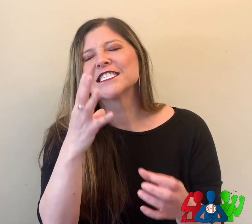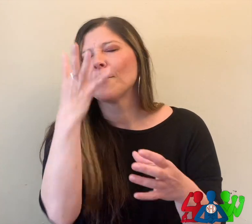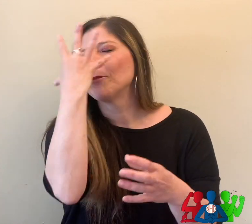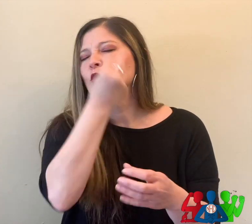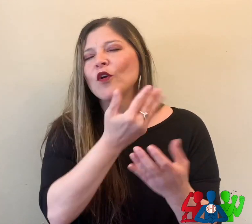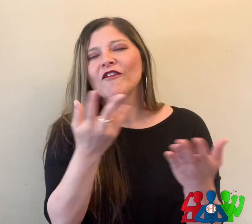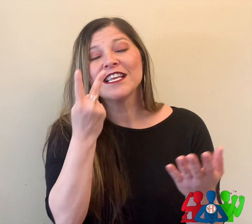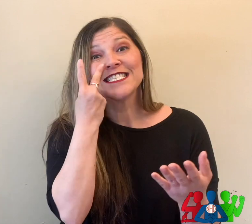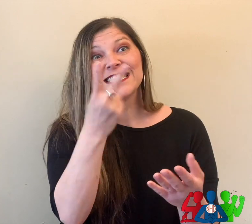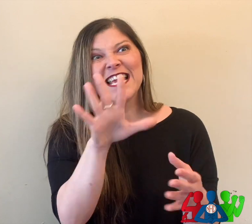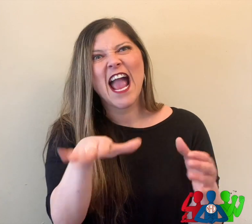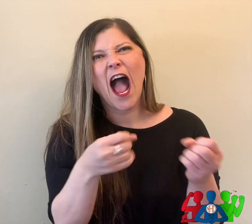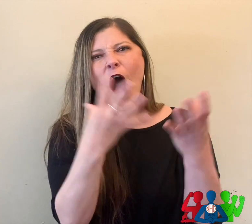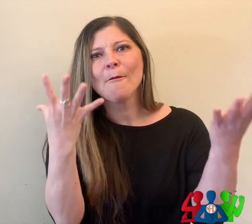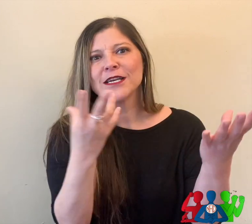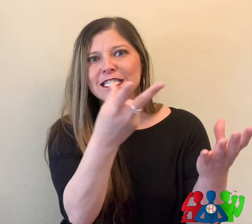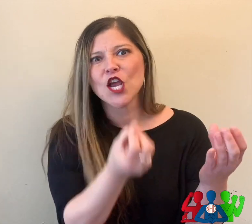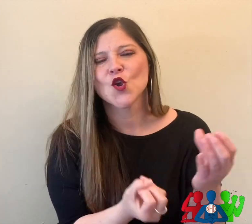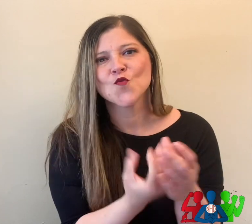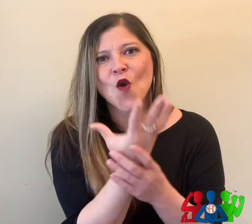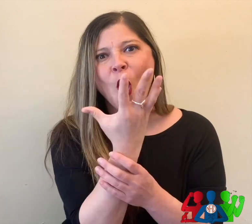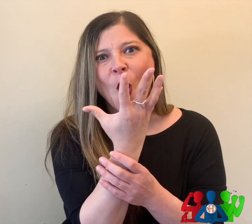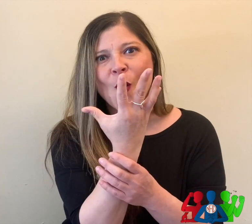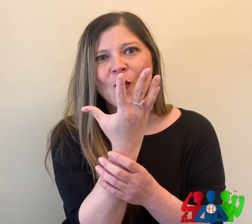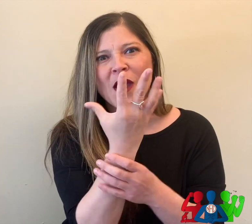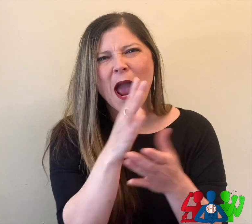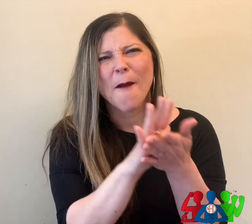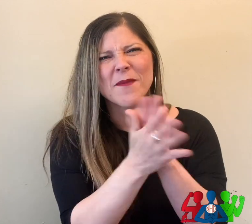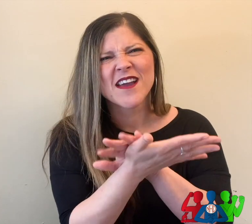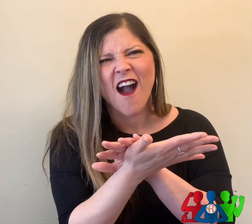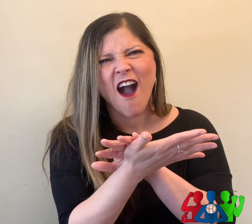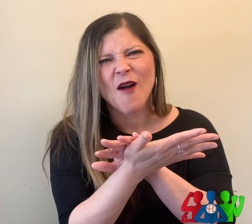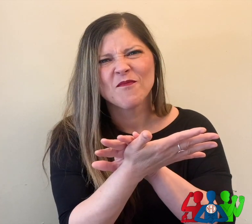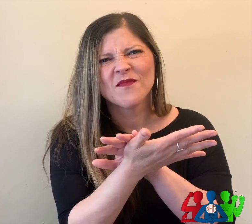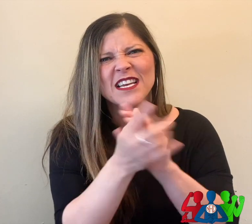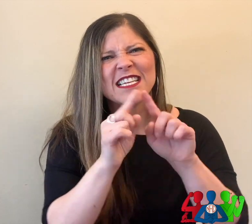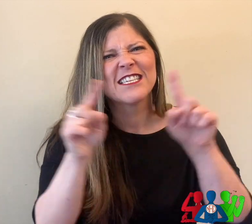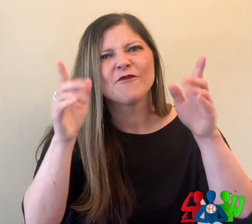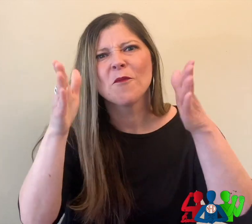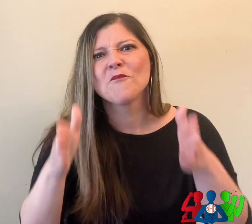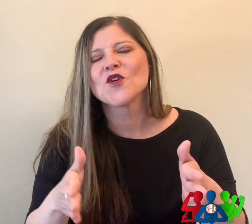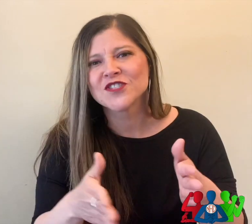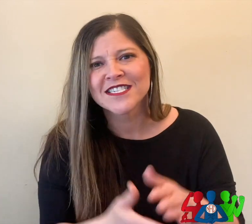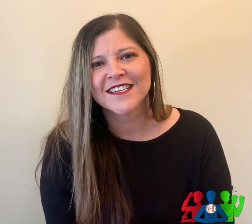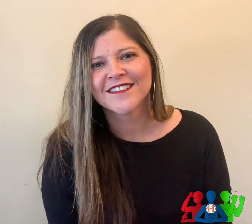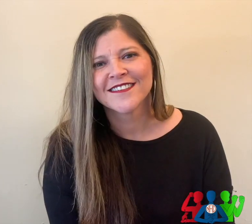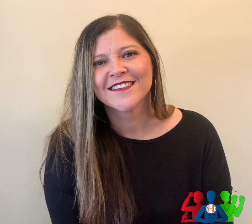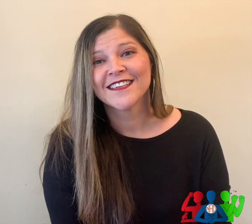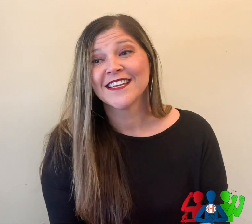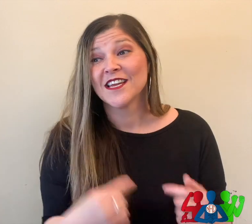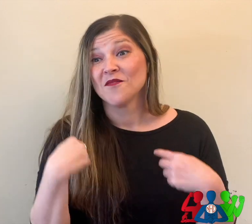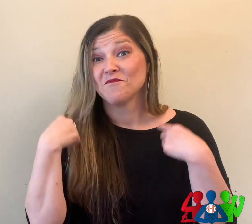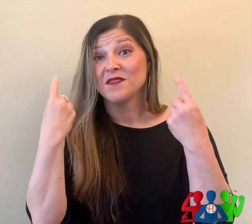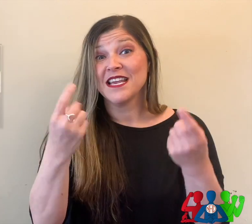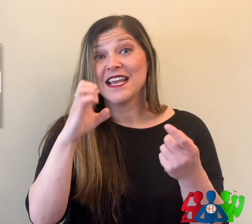their journey yourself. It's a beautiful thing to see how much they grow, how they become